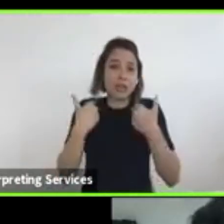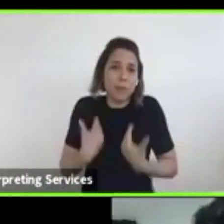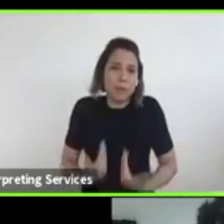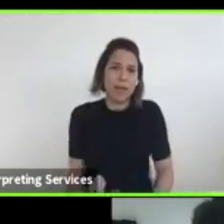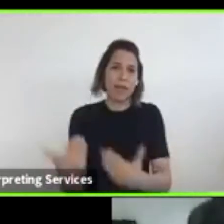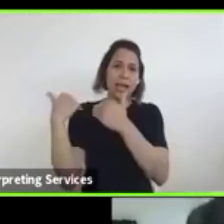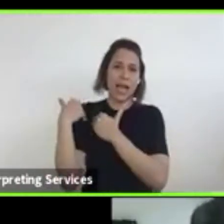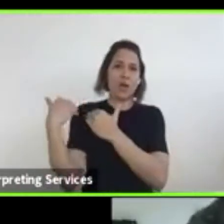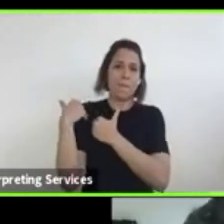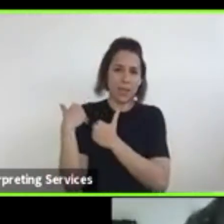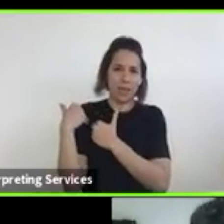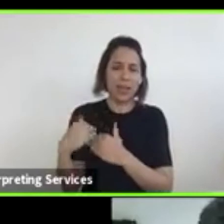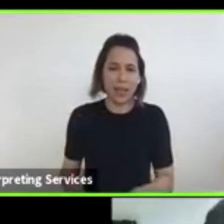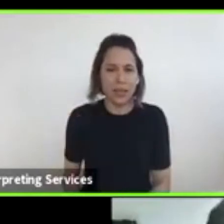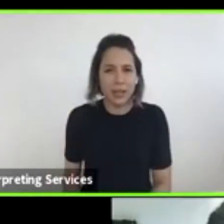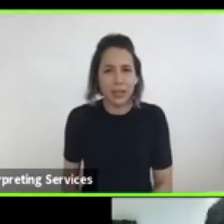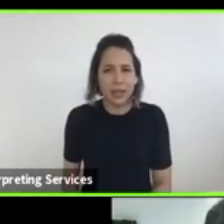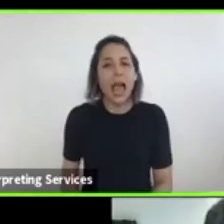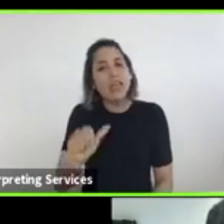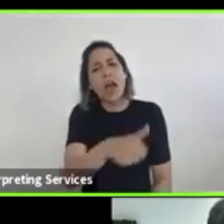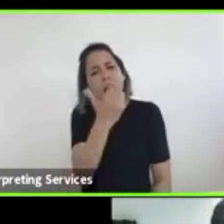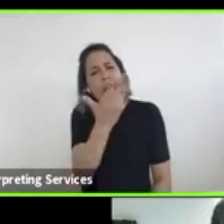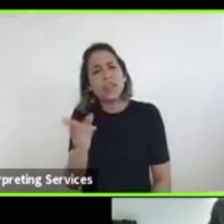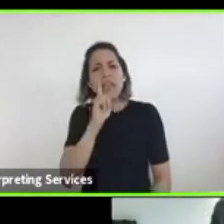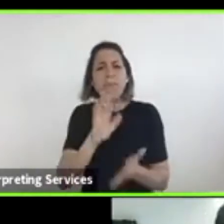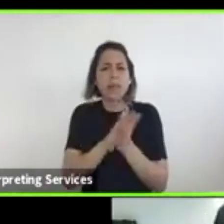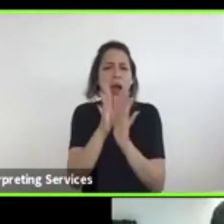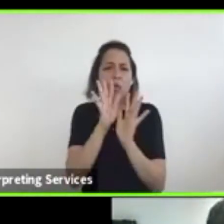BUT THE OTHER THING THAT BECAME VERY IMPORTANT, IN OUR PRACTICE AT DANCE.NYC, WAS,